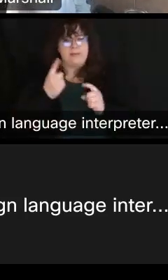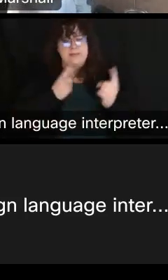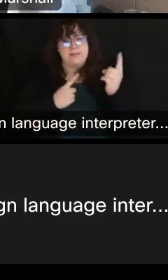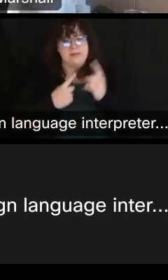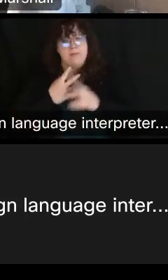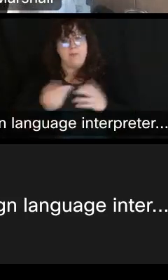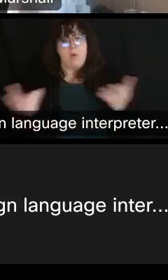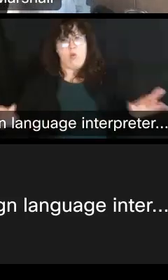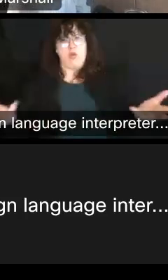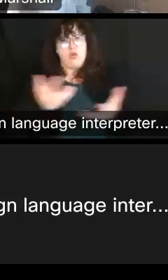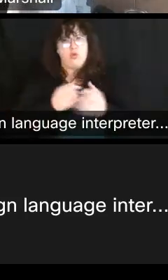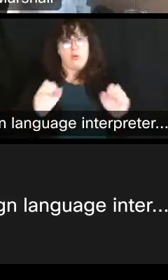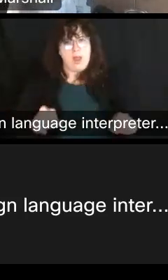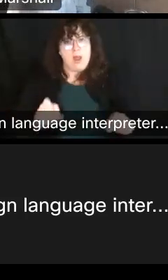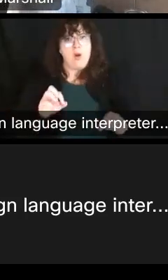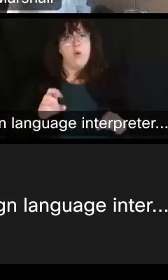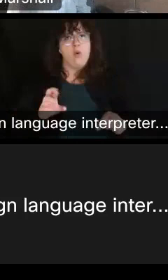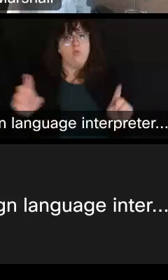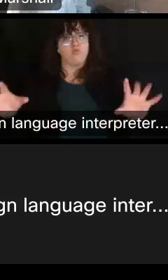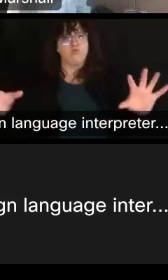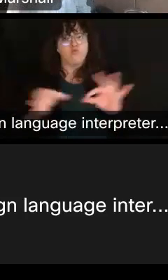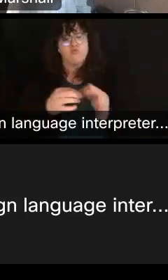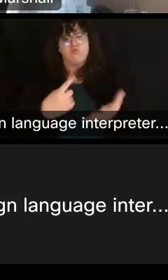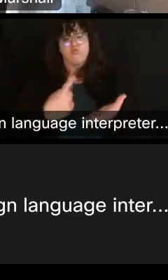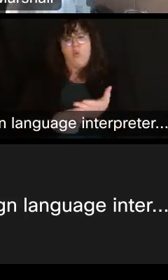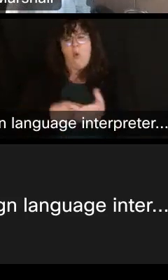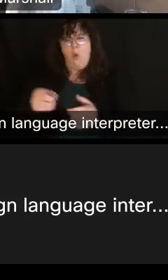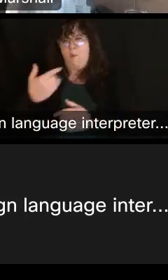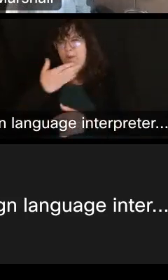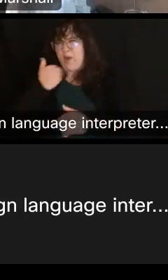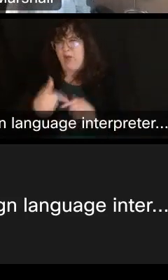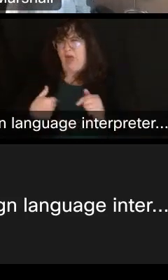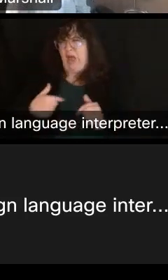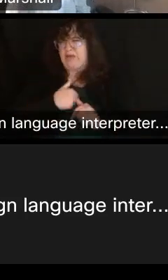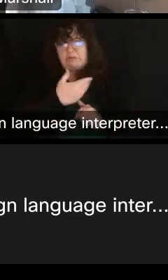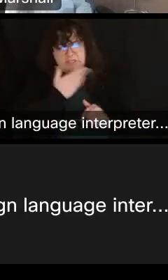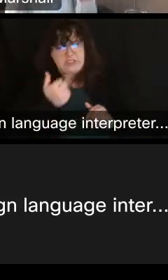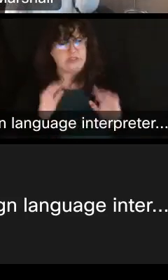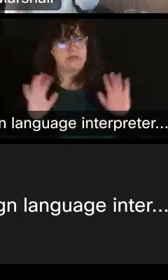maybe between your discussion you're going to figure one area will, but children with ASD often